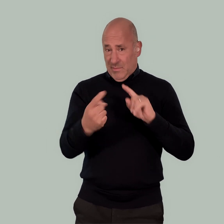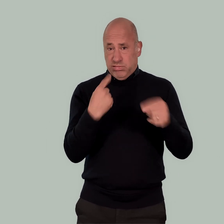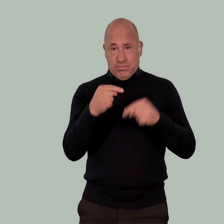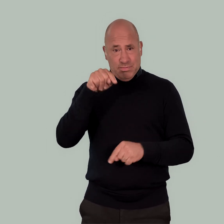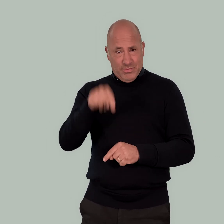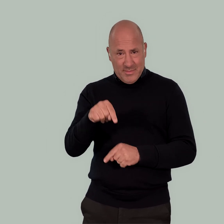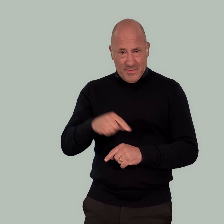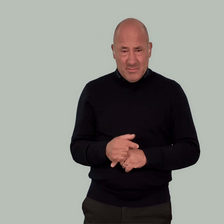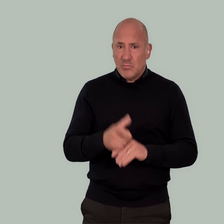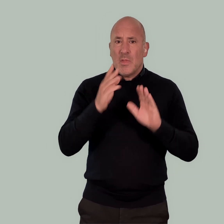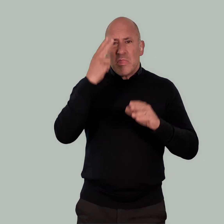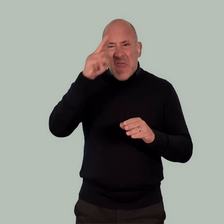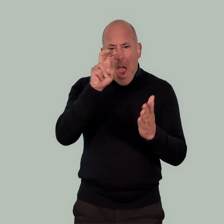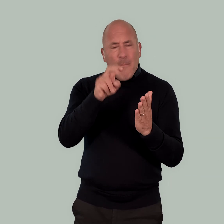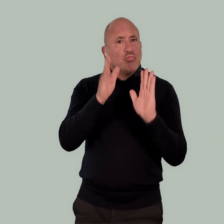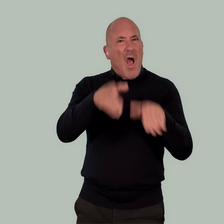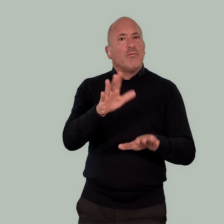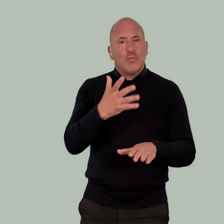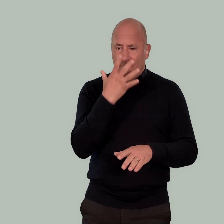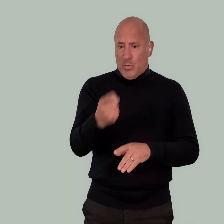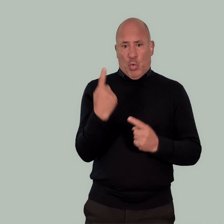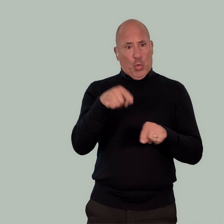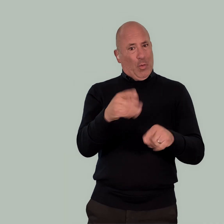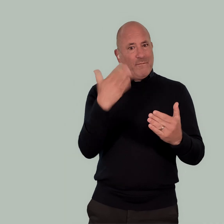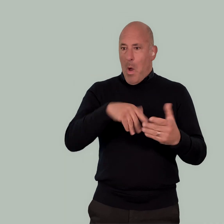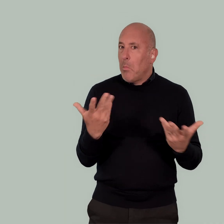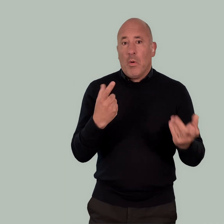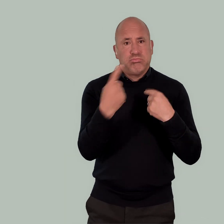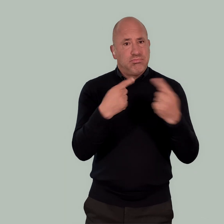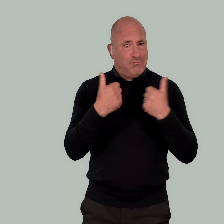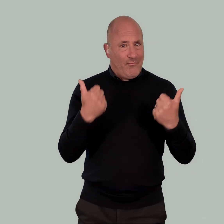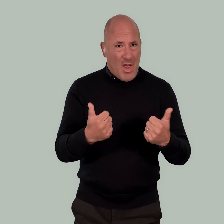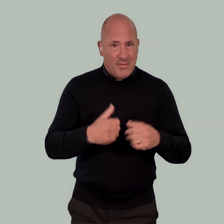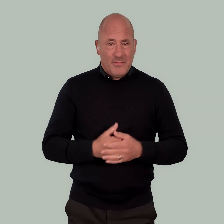You can submit your response anonymously.